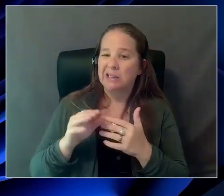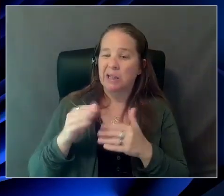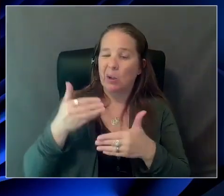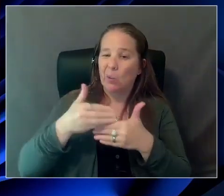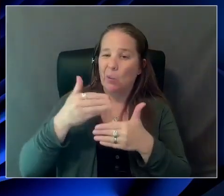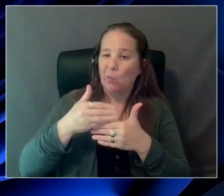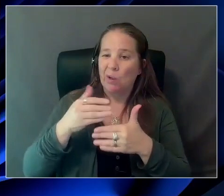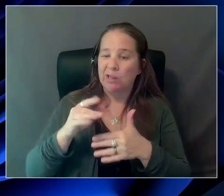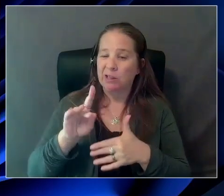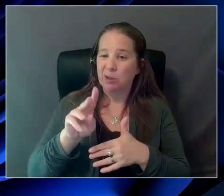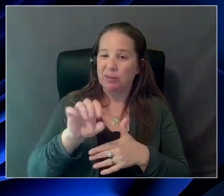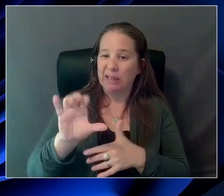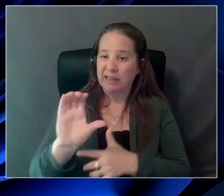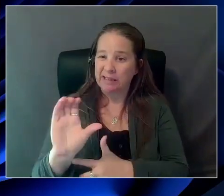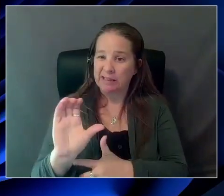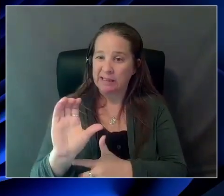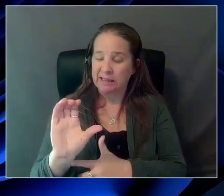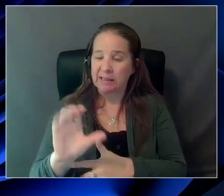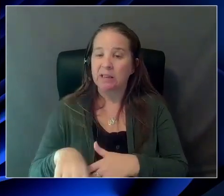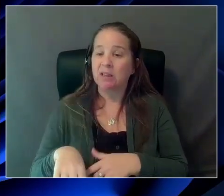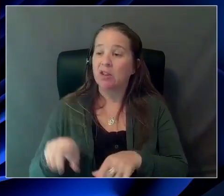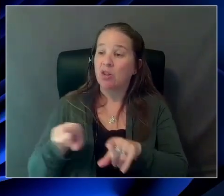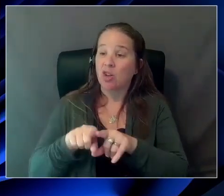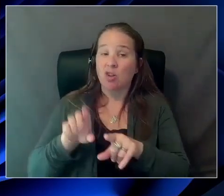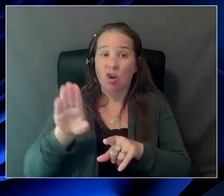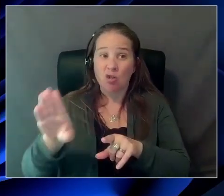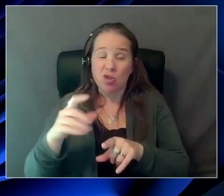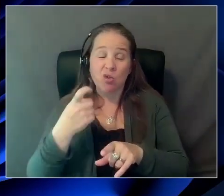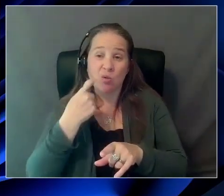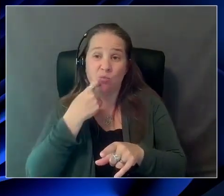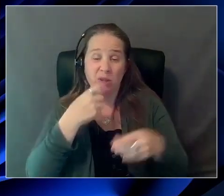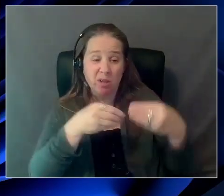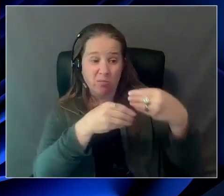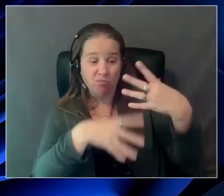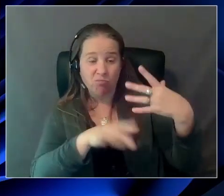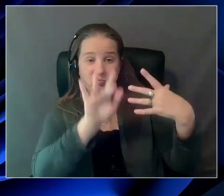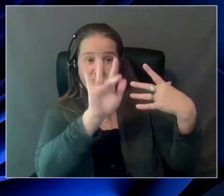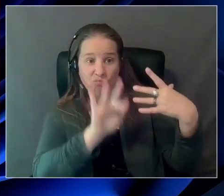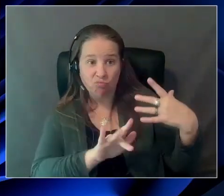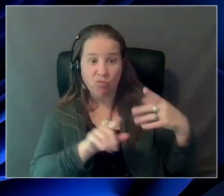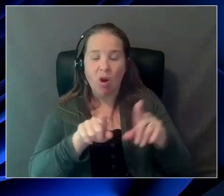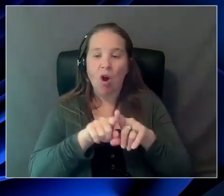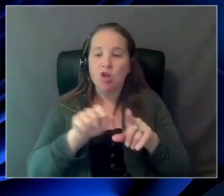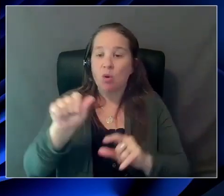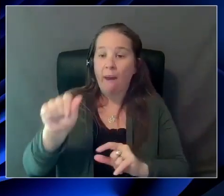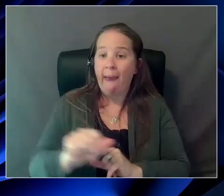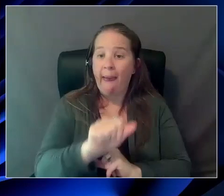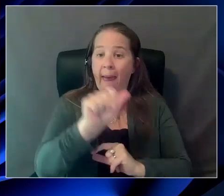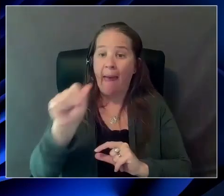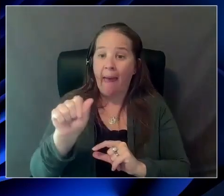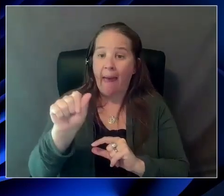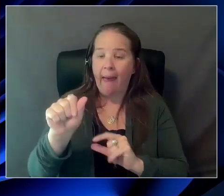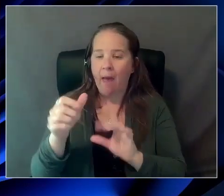you can select your friends that are near most recent lists and you can do some things like at mentioning people.